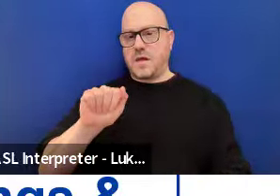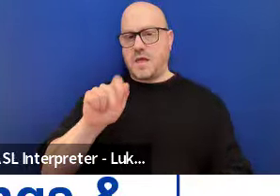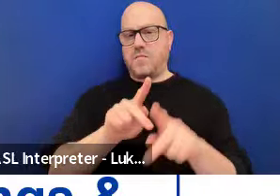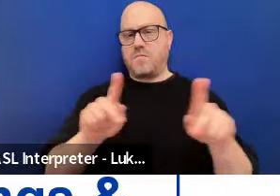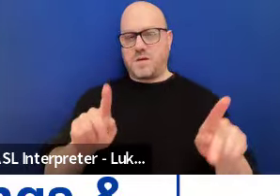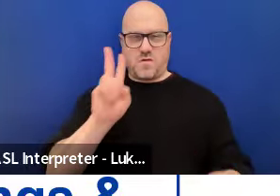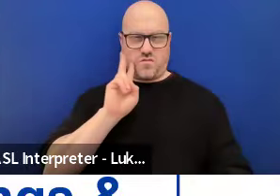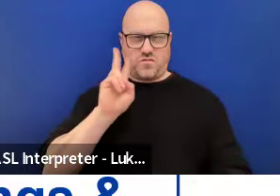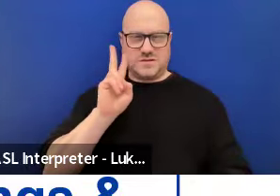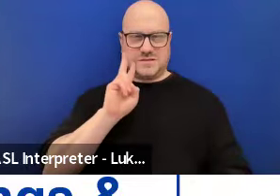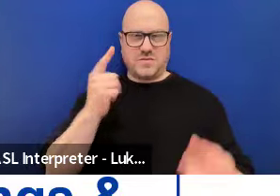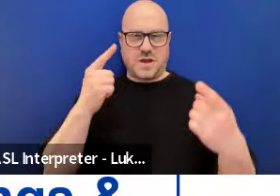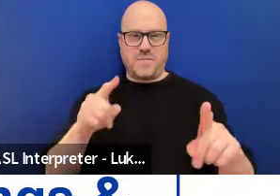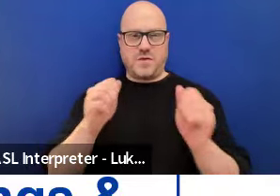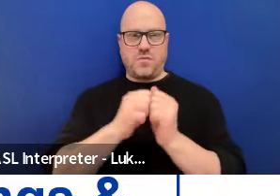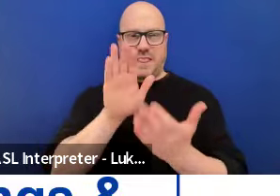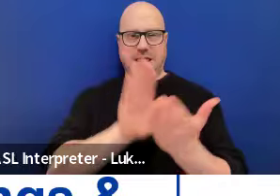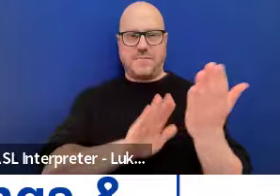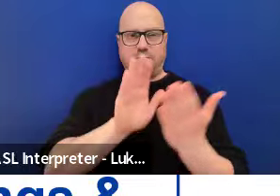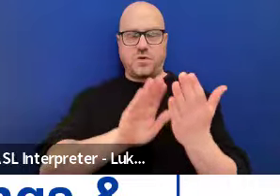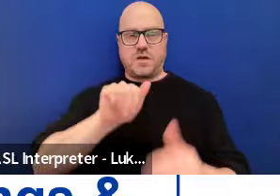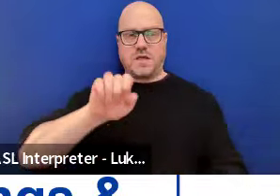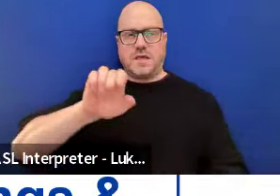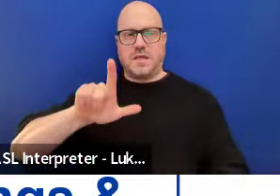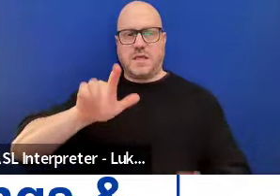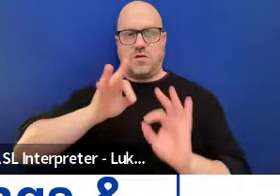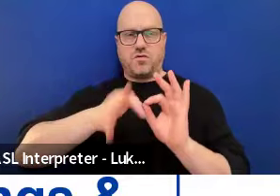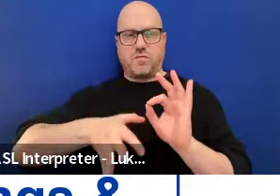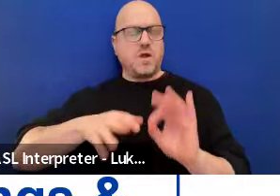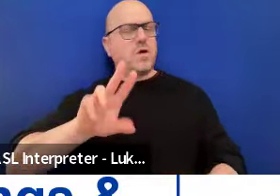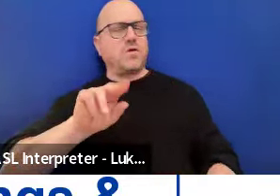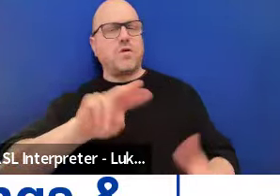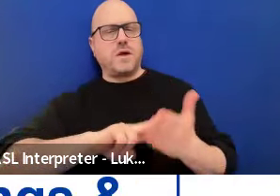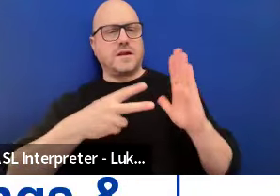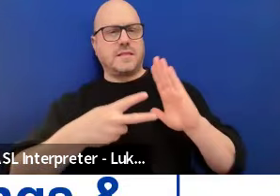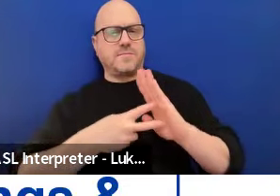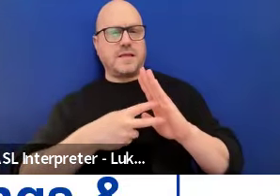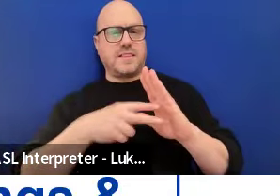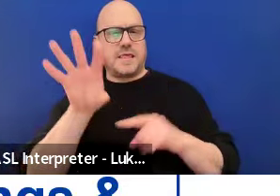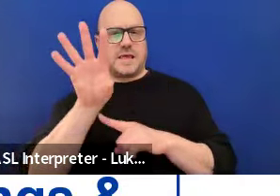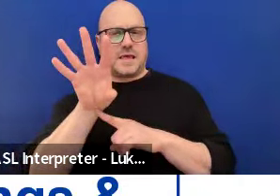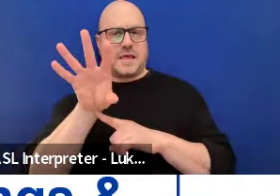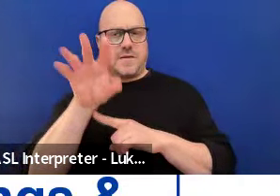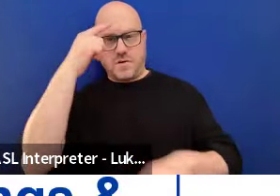I WILL HAVE THAT DISCUSSION WITH MBTA FOLKS AND SEE WHAT WE CAN DO ABOUT IN-PERSON ASL